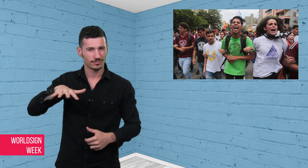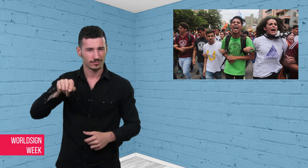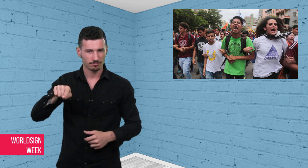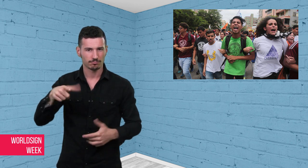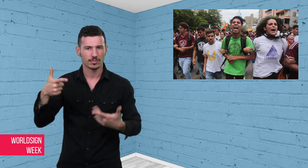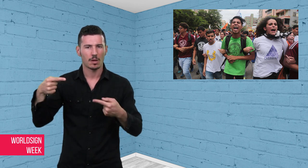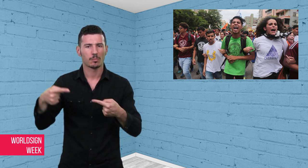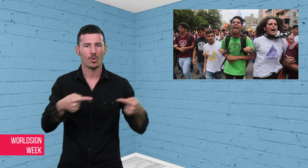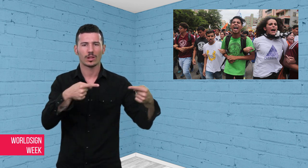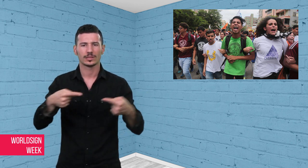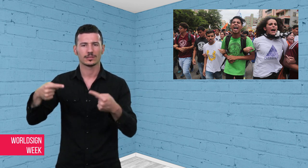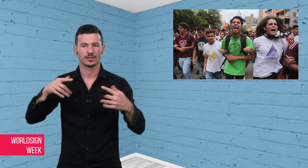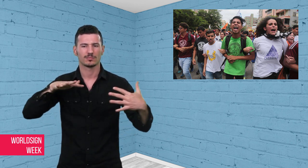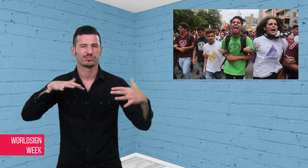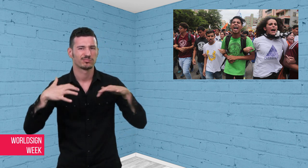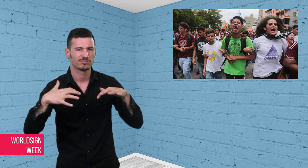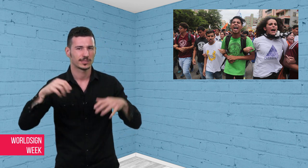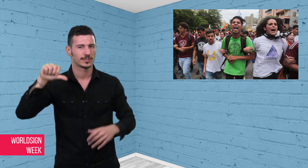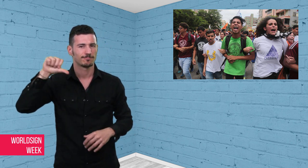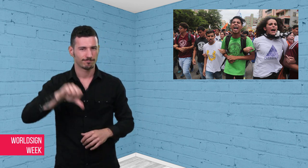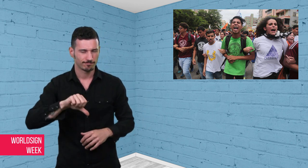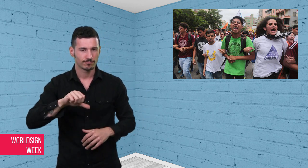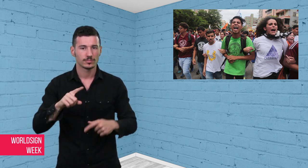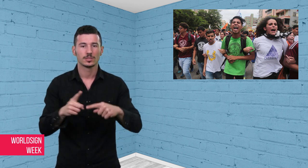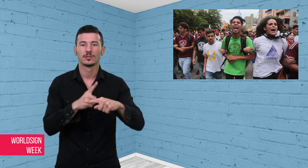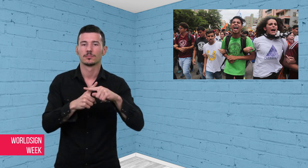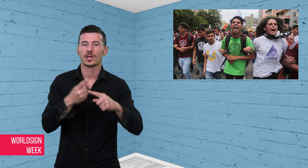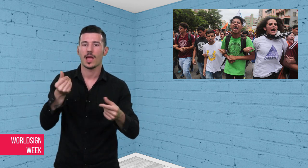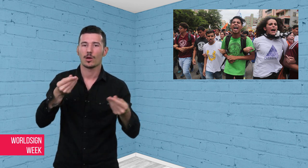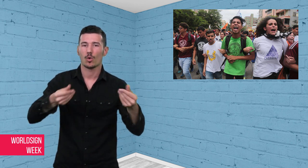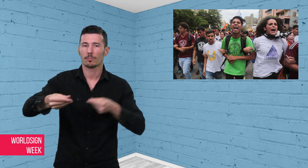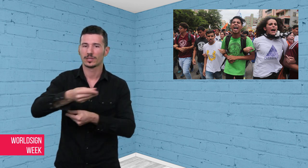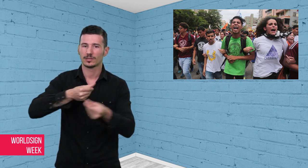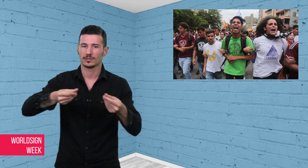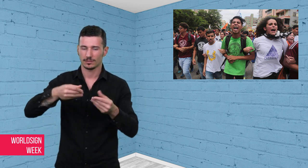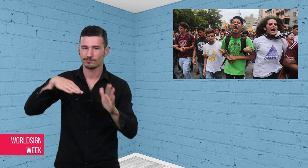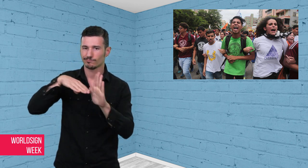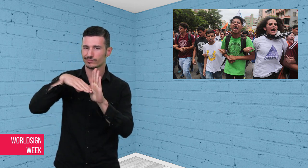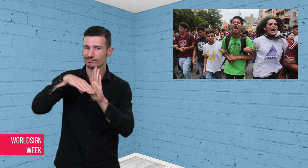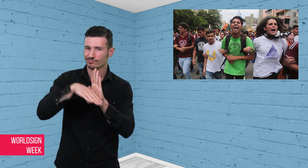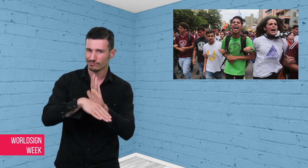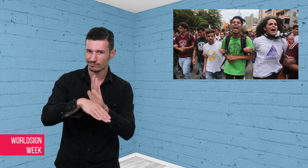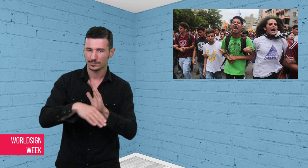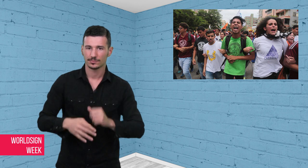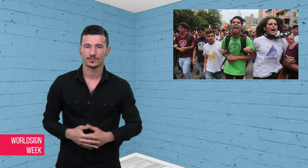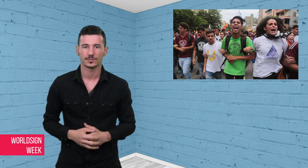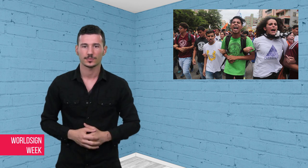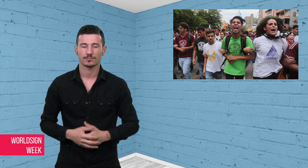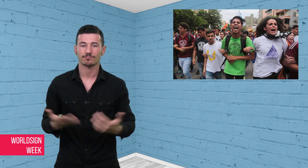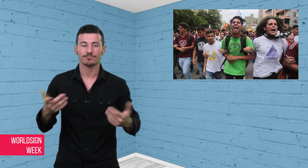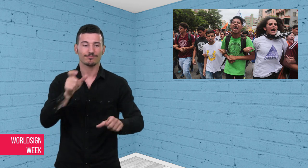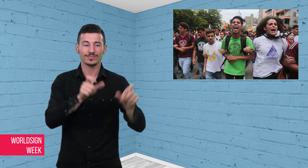mistrust in the government deepens, a